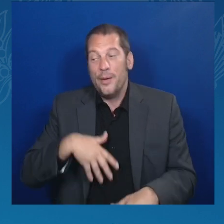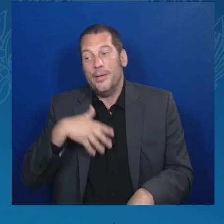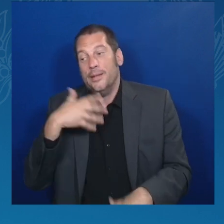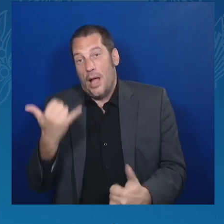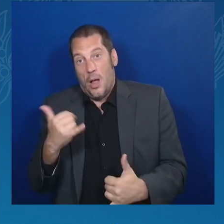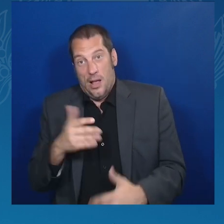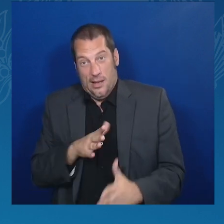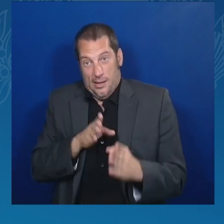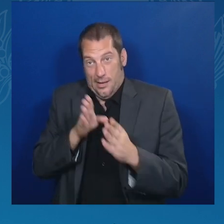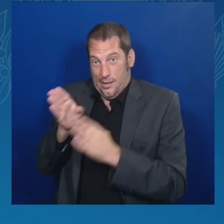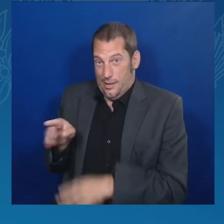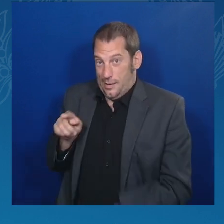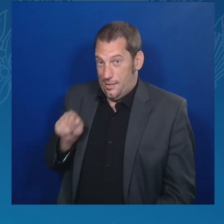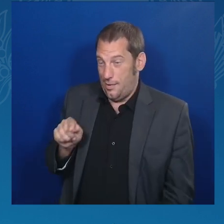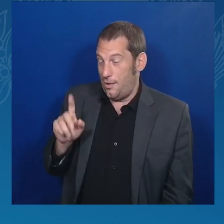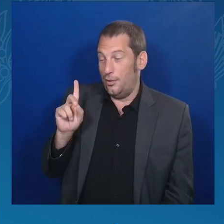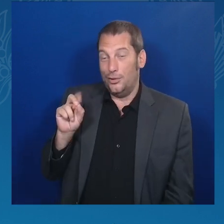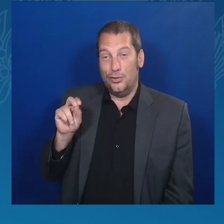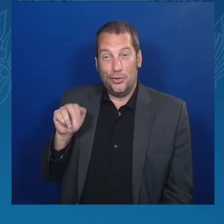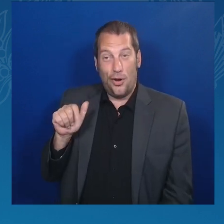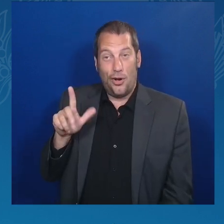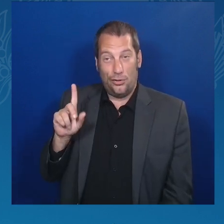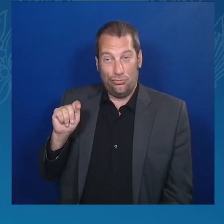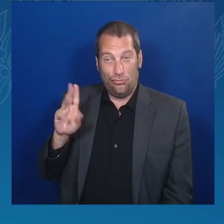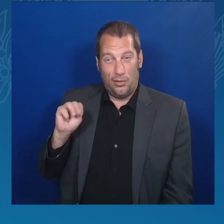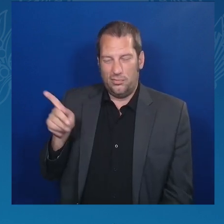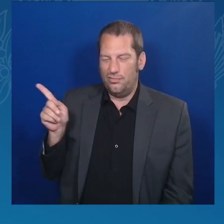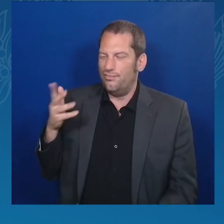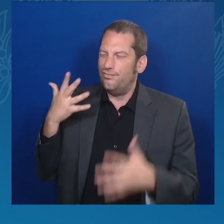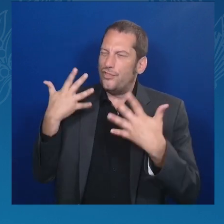Audience: Booo -- The Vice President: -- he only cares about himself.